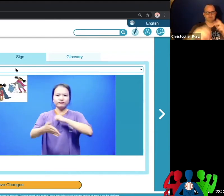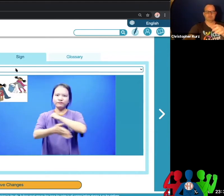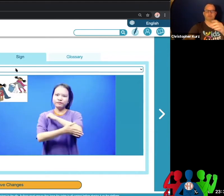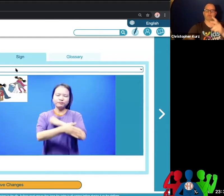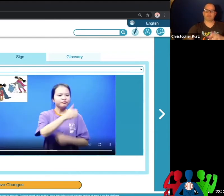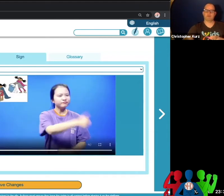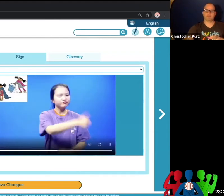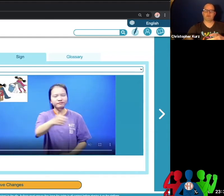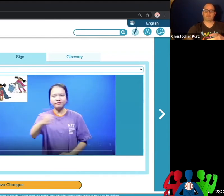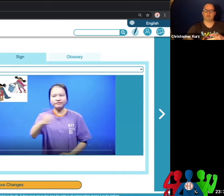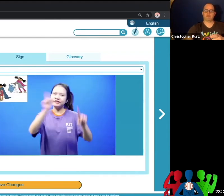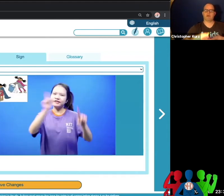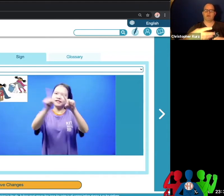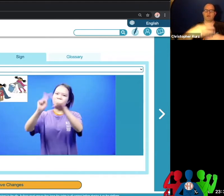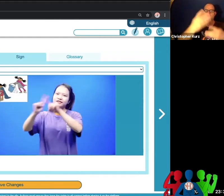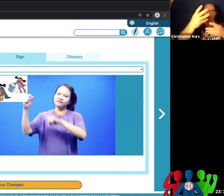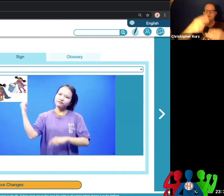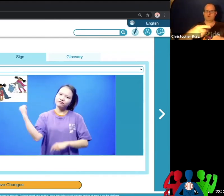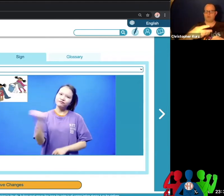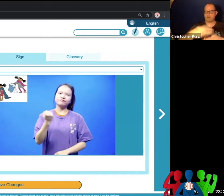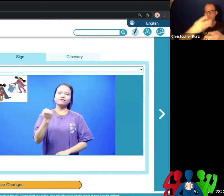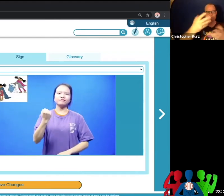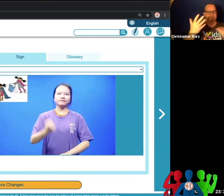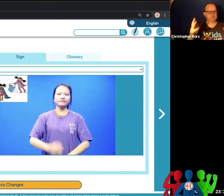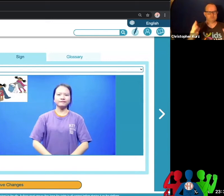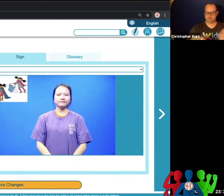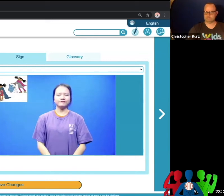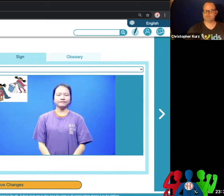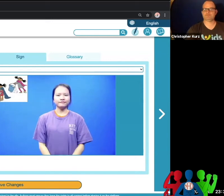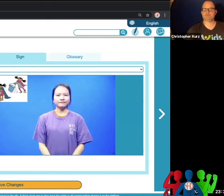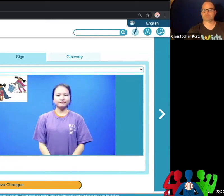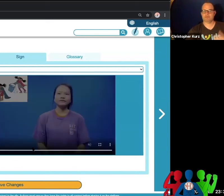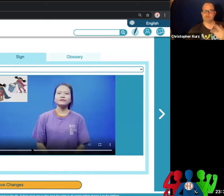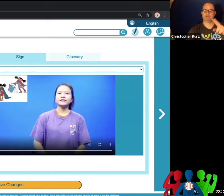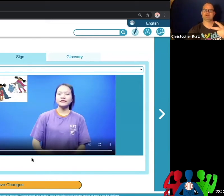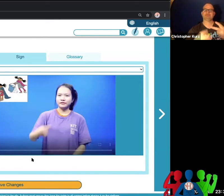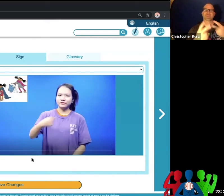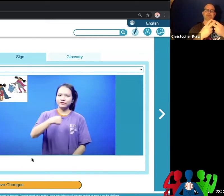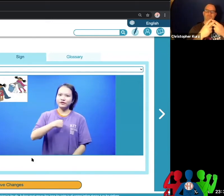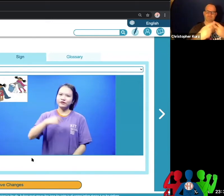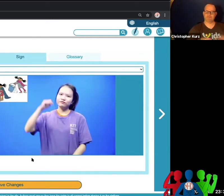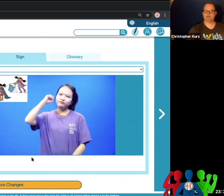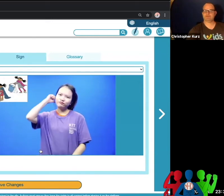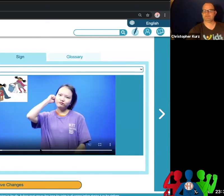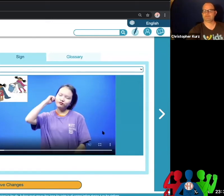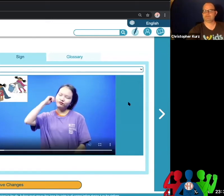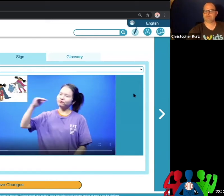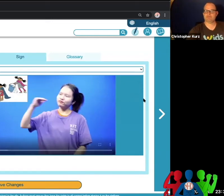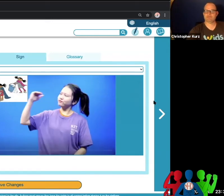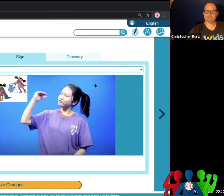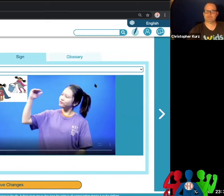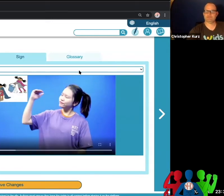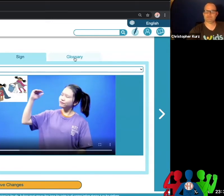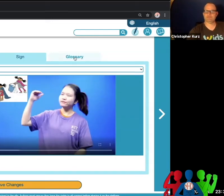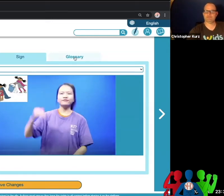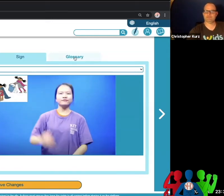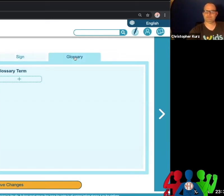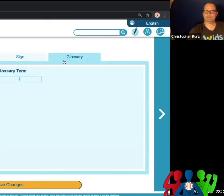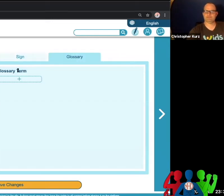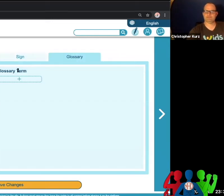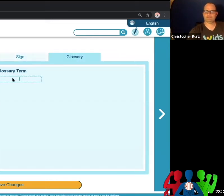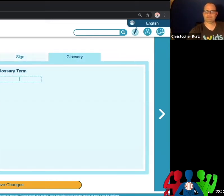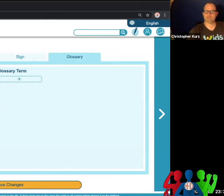upload these videos is by clicking this button. You simply upload a video and save it.